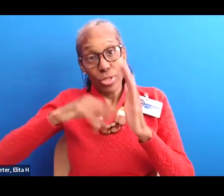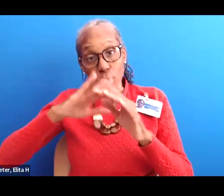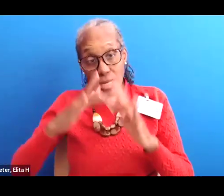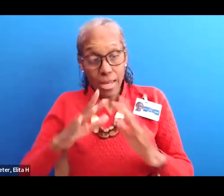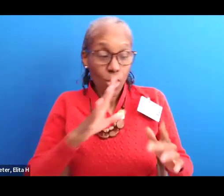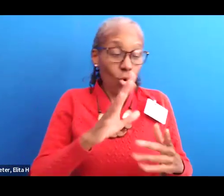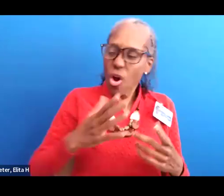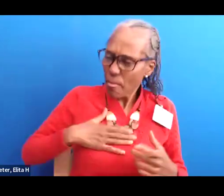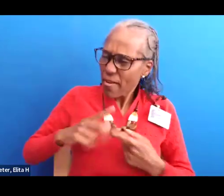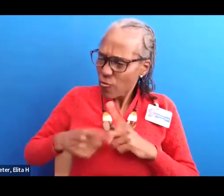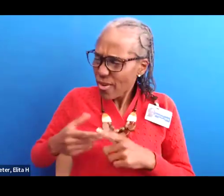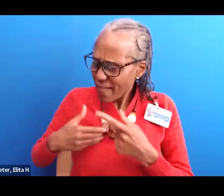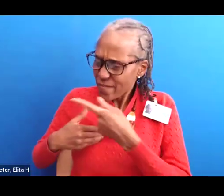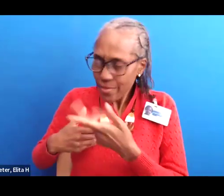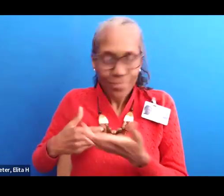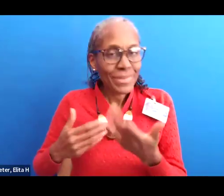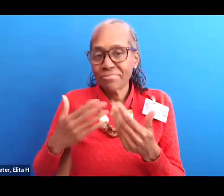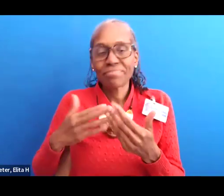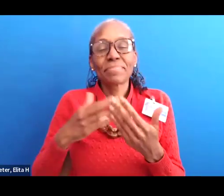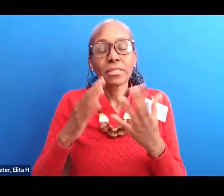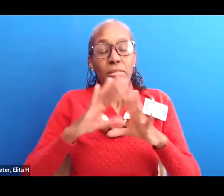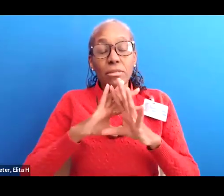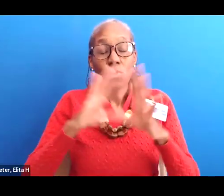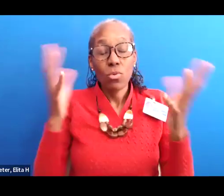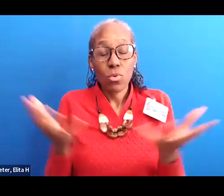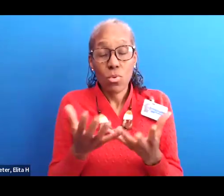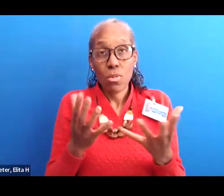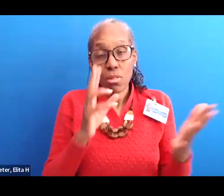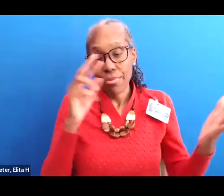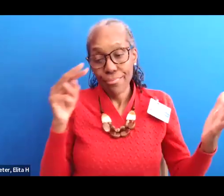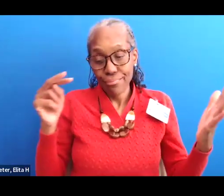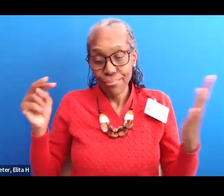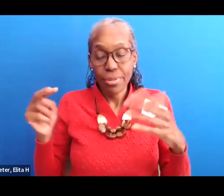has one or something, be sure and look at the whole market of what's available to you.